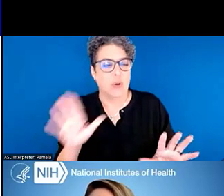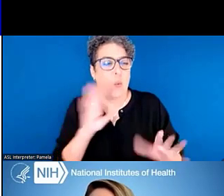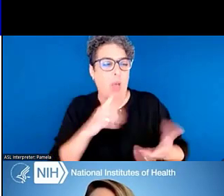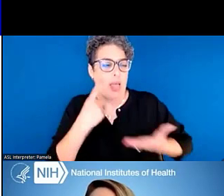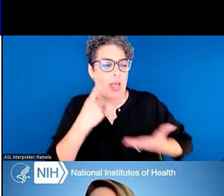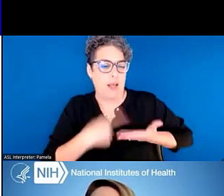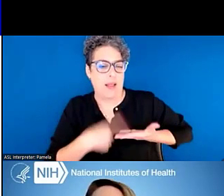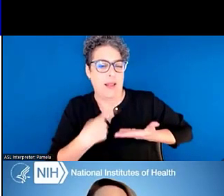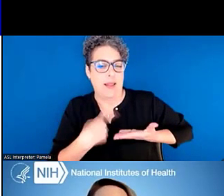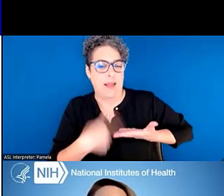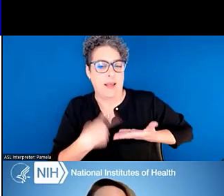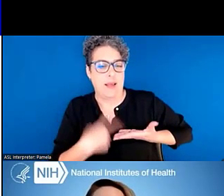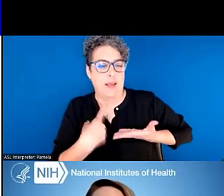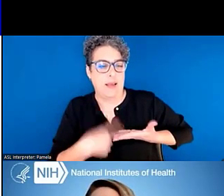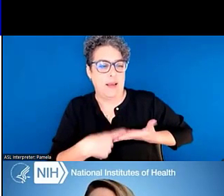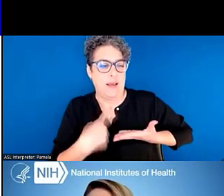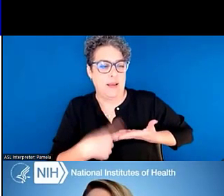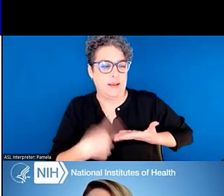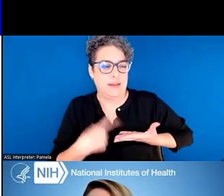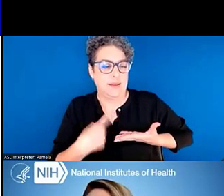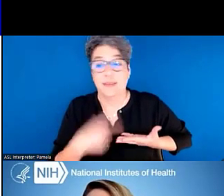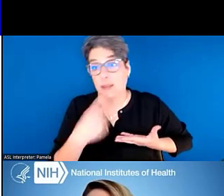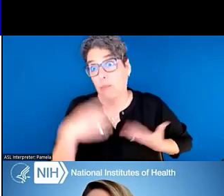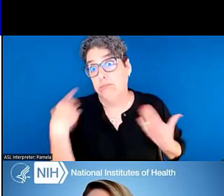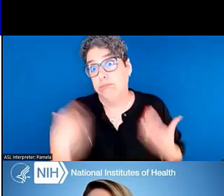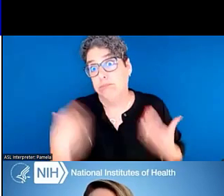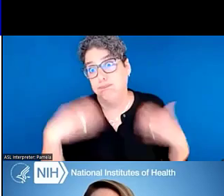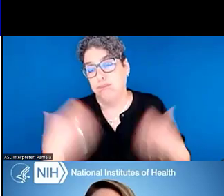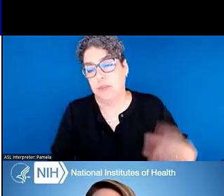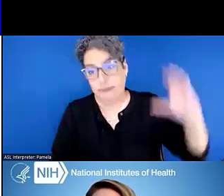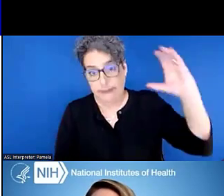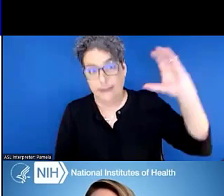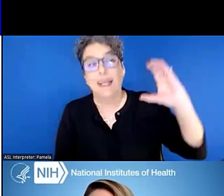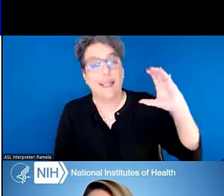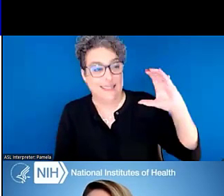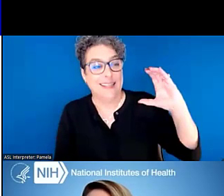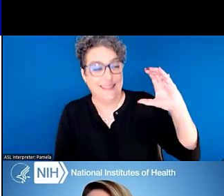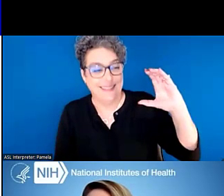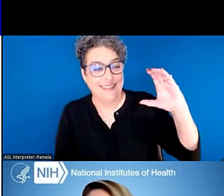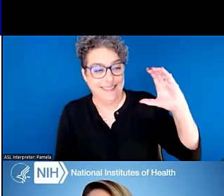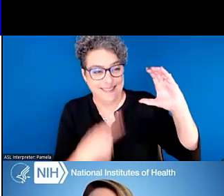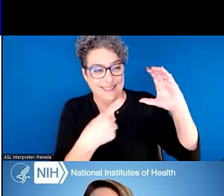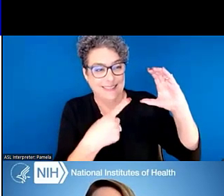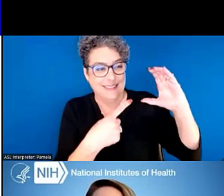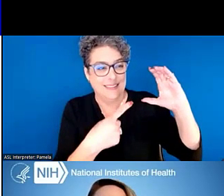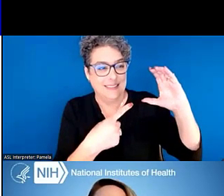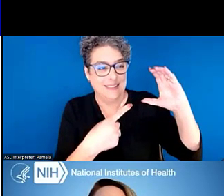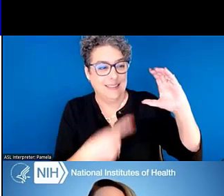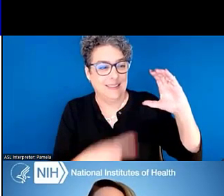Dr. Ranjini Ambalavanar: C is a not .. Elyse Sullivan: I see a lot of C coming in. Dr. Ranjini Ambalavanar: Where is the C? I don't see it. Elyse Sullivan: Sorry, in the chat,